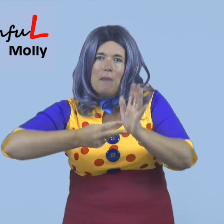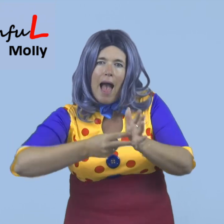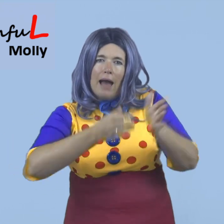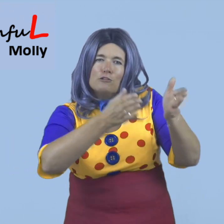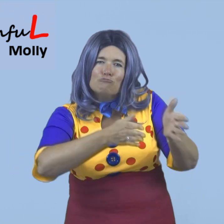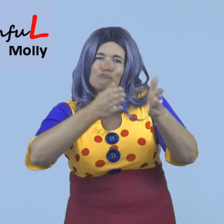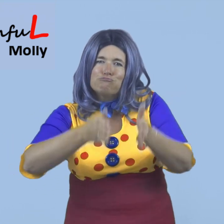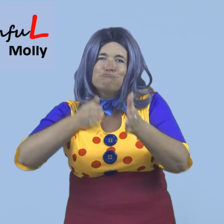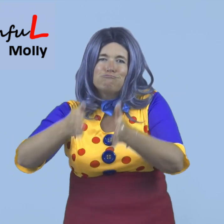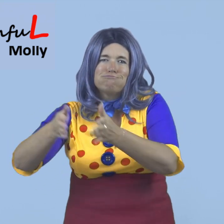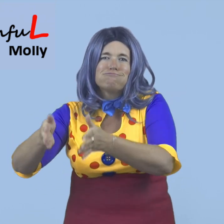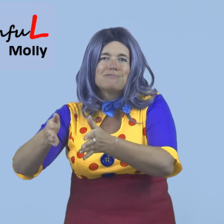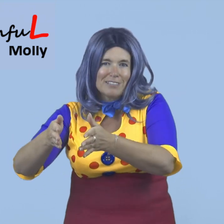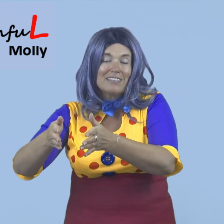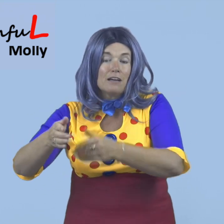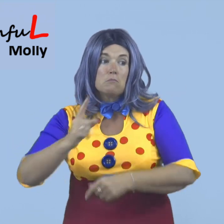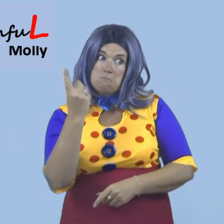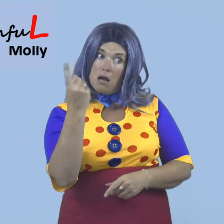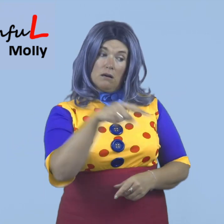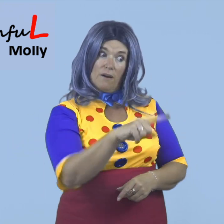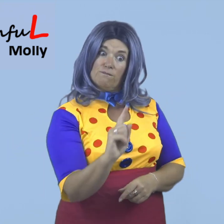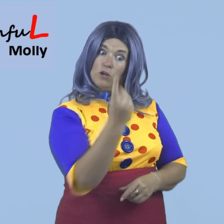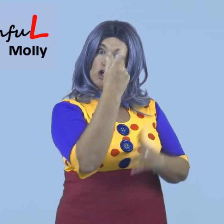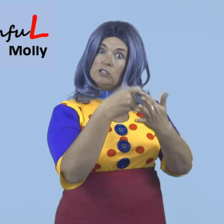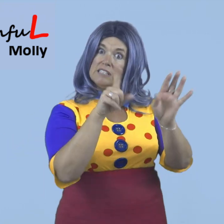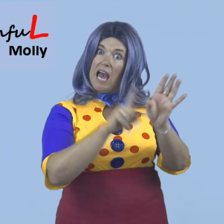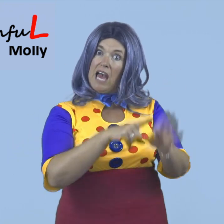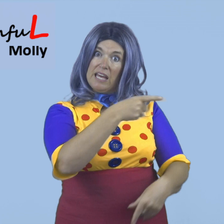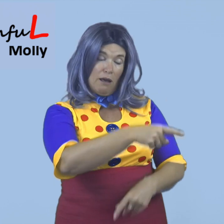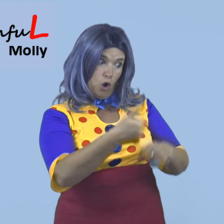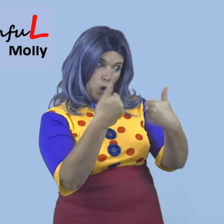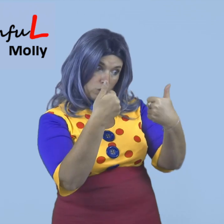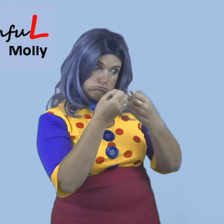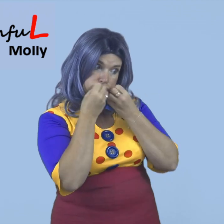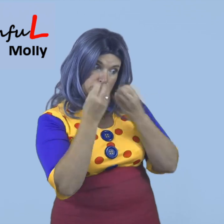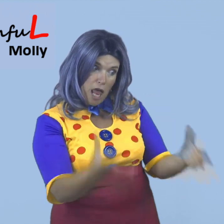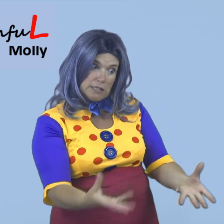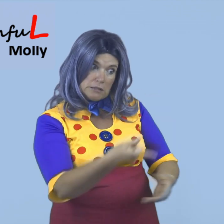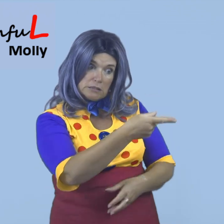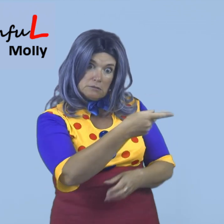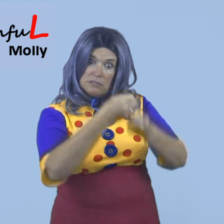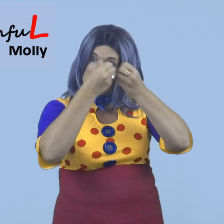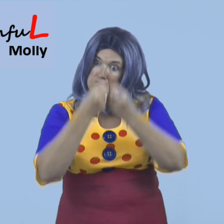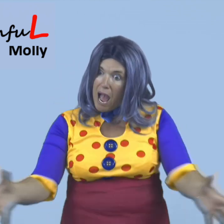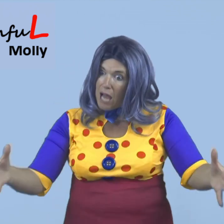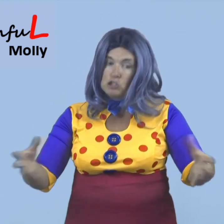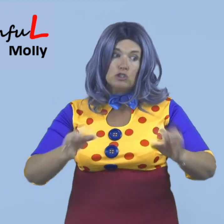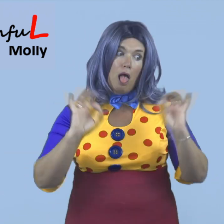it’s just experience. For day one though, you have been brilliant. Usually, we get a few bottles smashed,